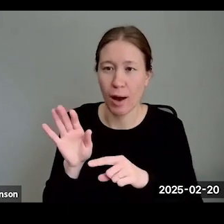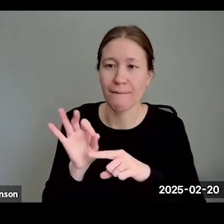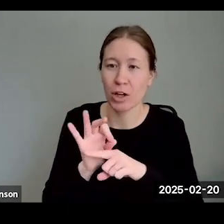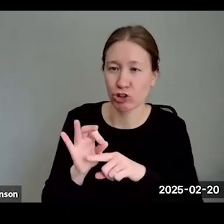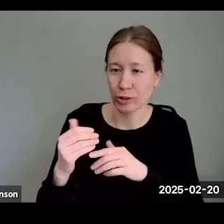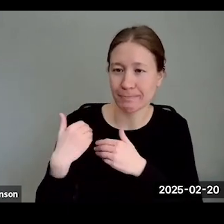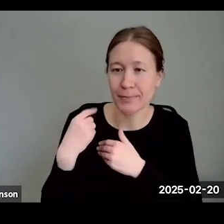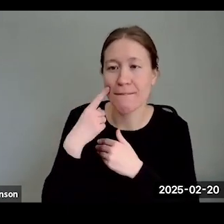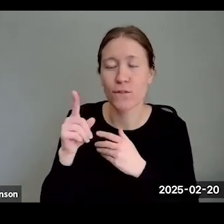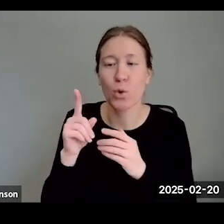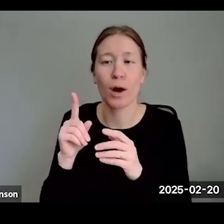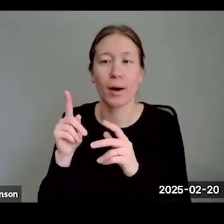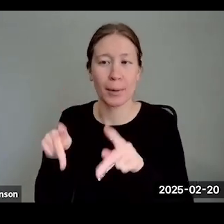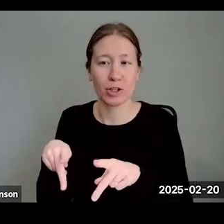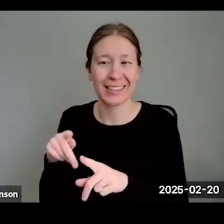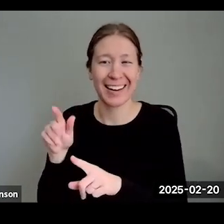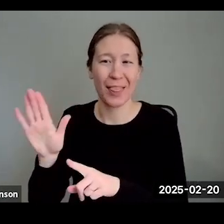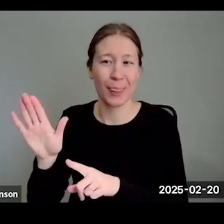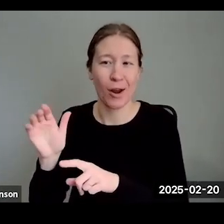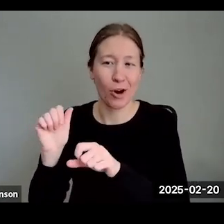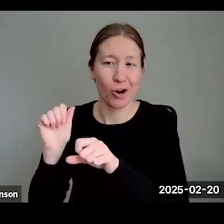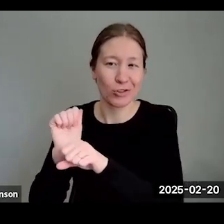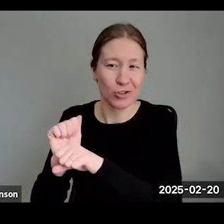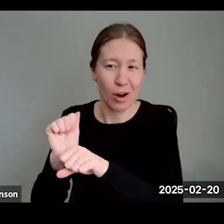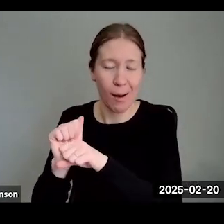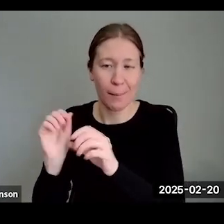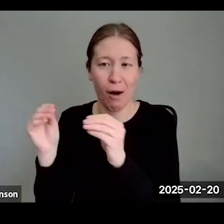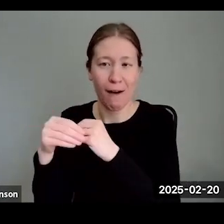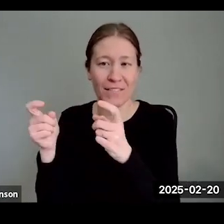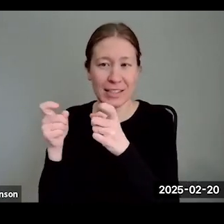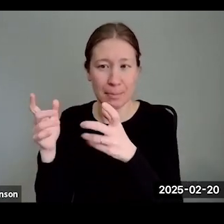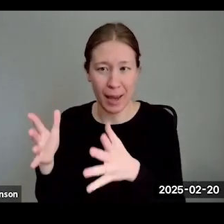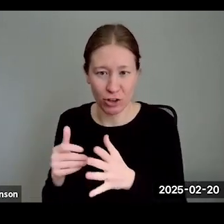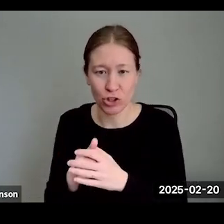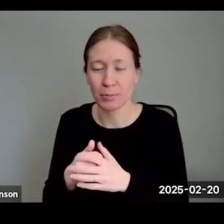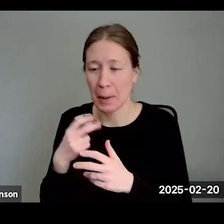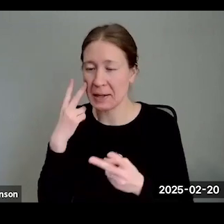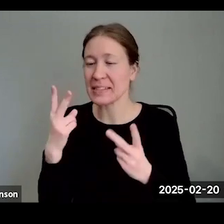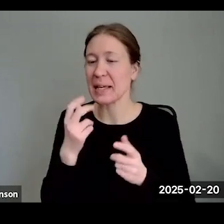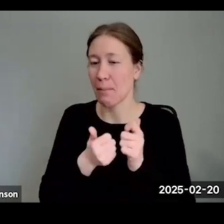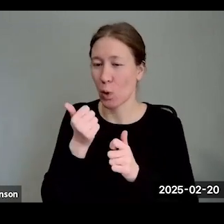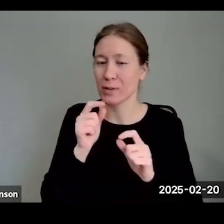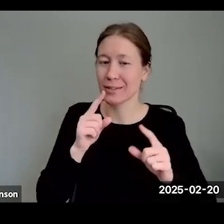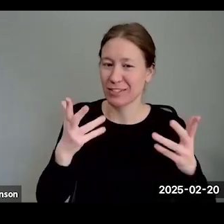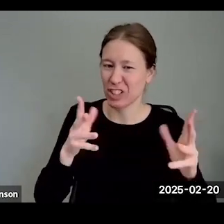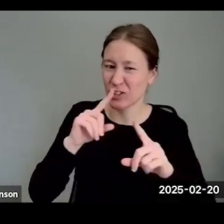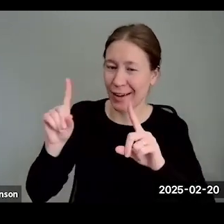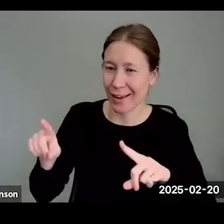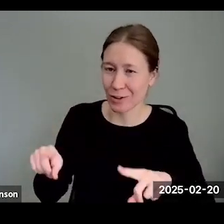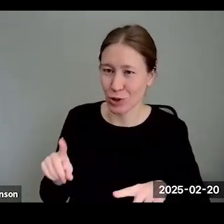Okay, as I see most of you have put your responses in. We'll also move on to the second part of the question.